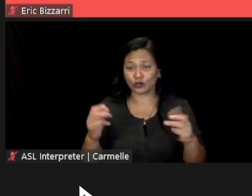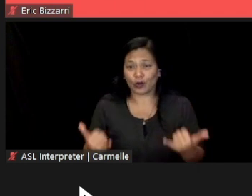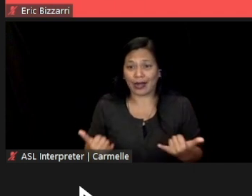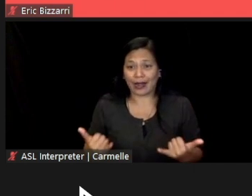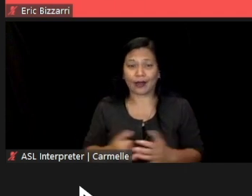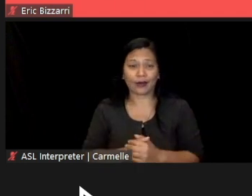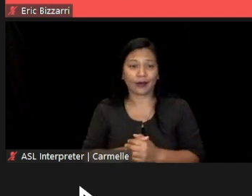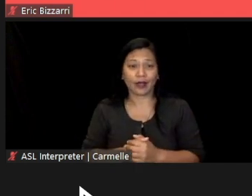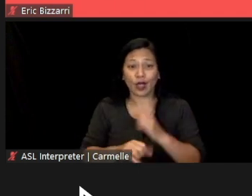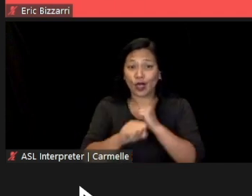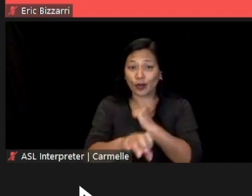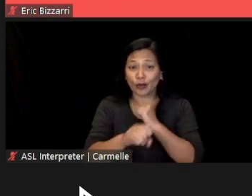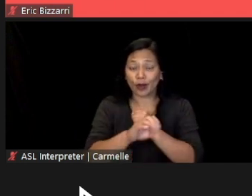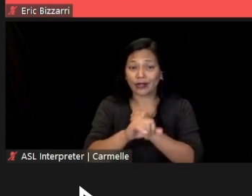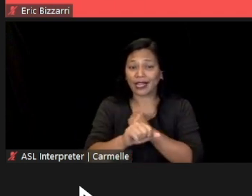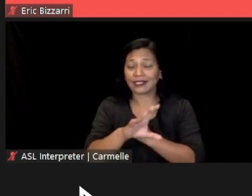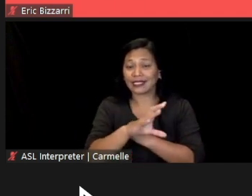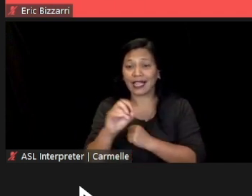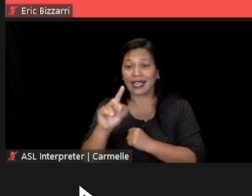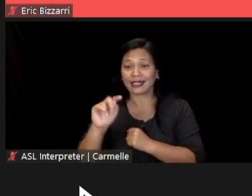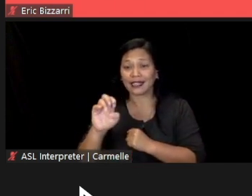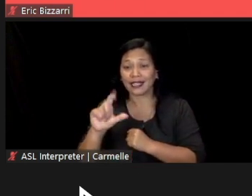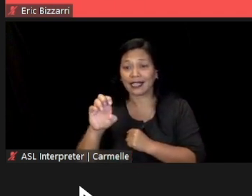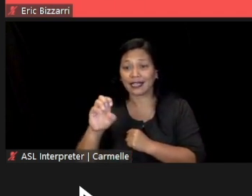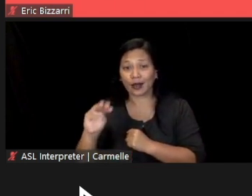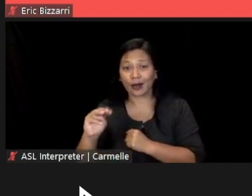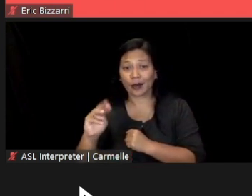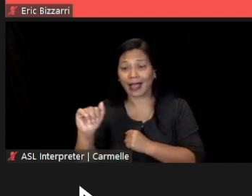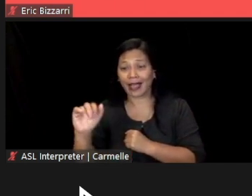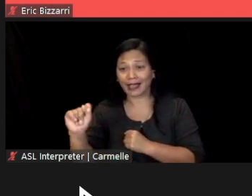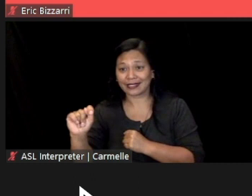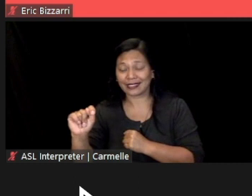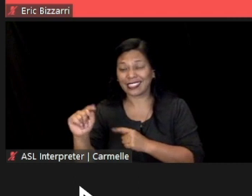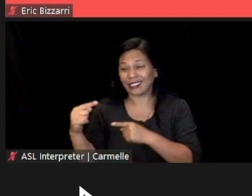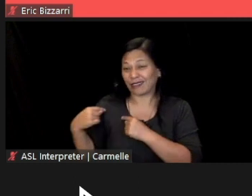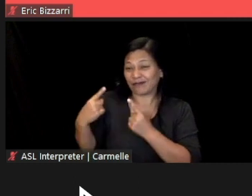So the broadcasting act and telecom act, were under review for the past little while.